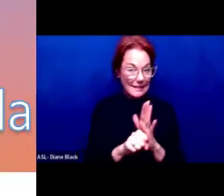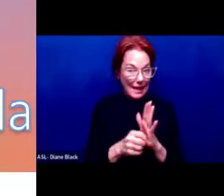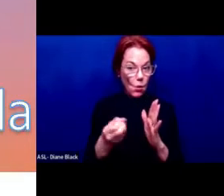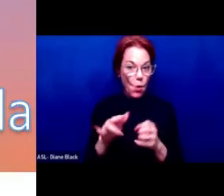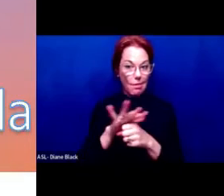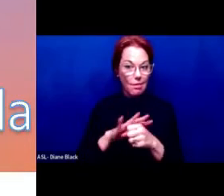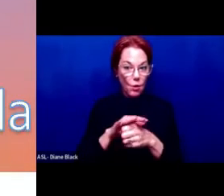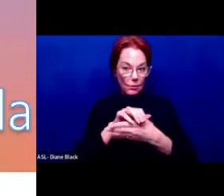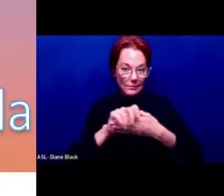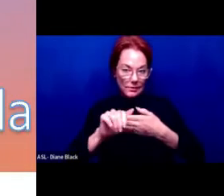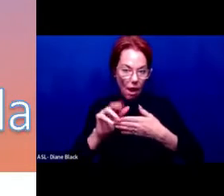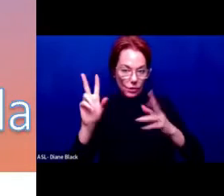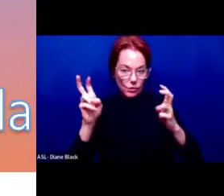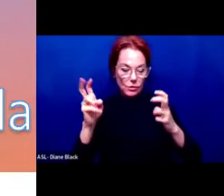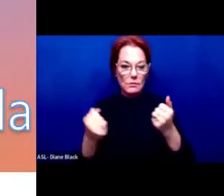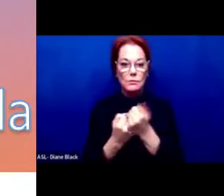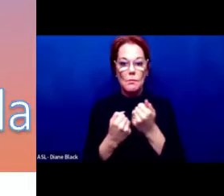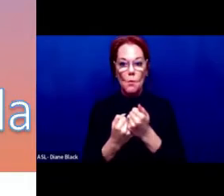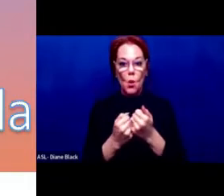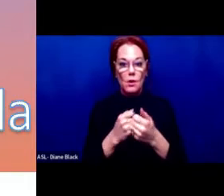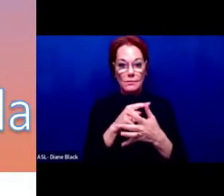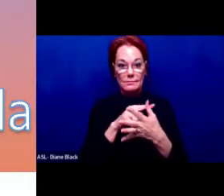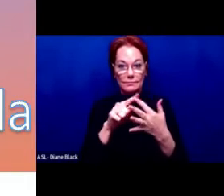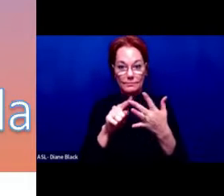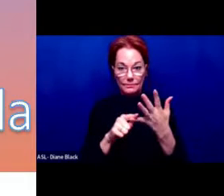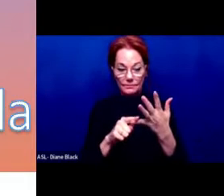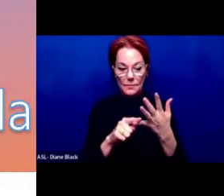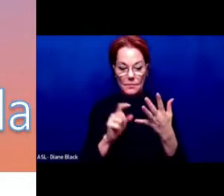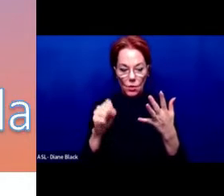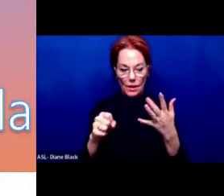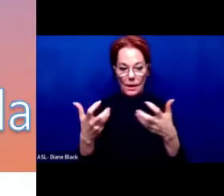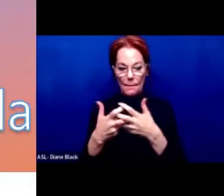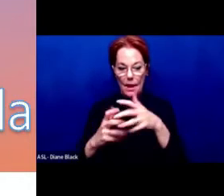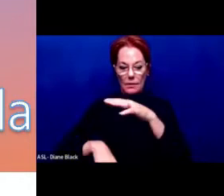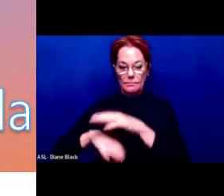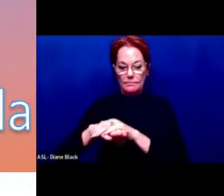that are supporting these functions, you could be getting matched up to 50% 50% Five zero.